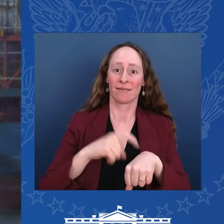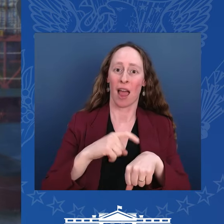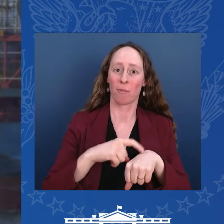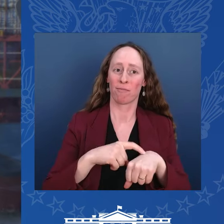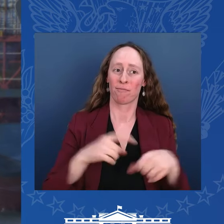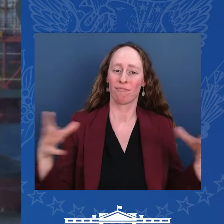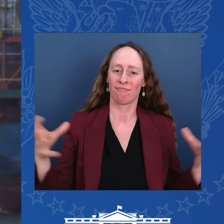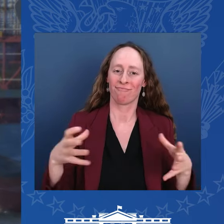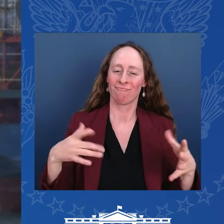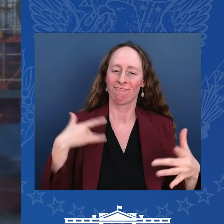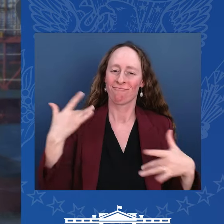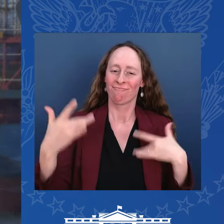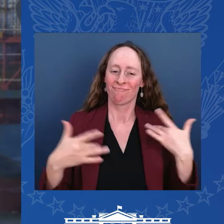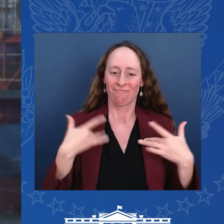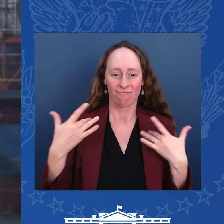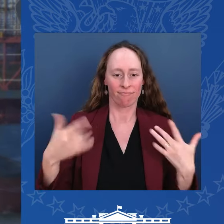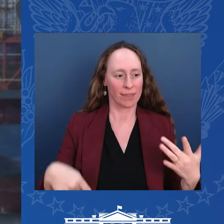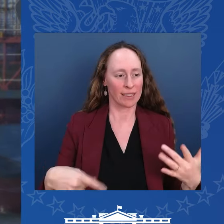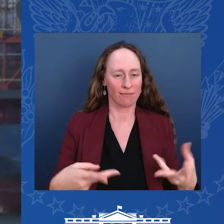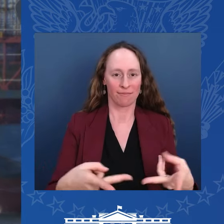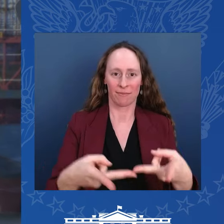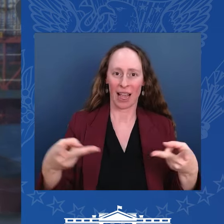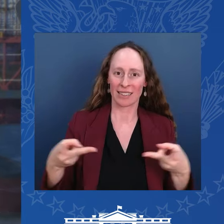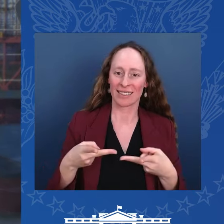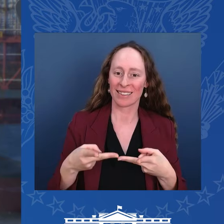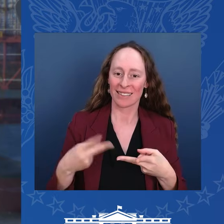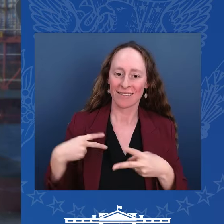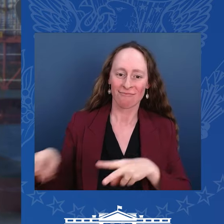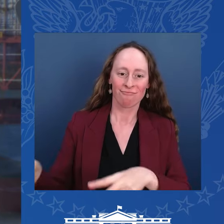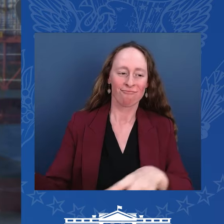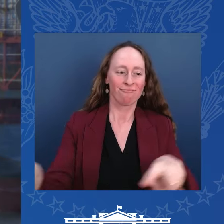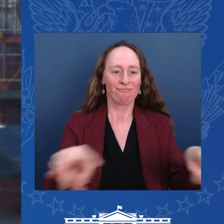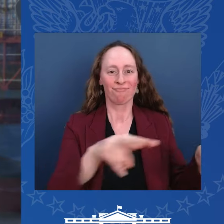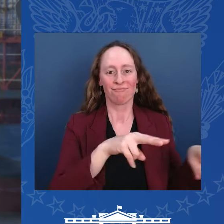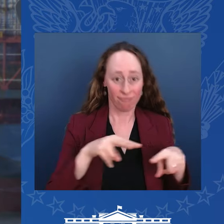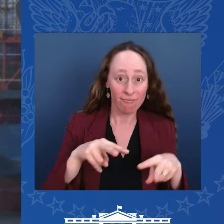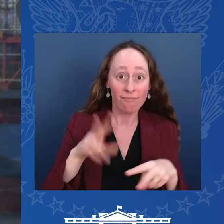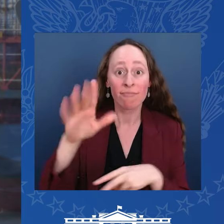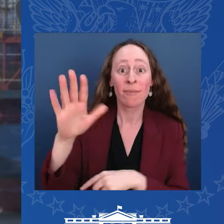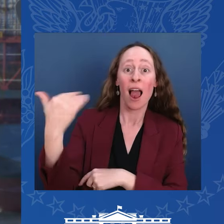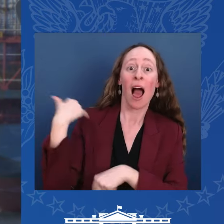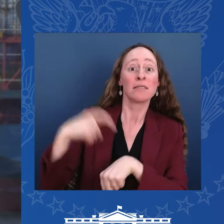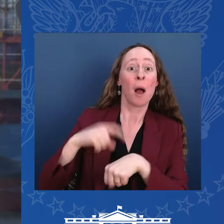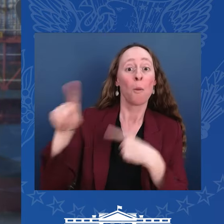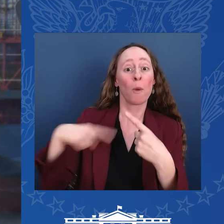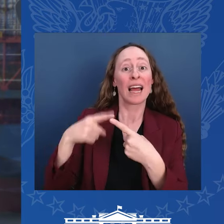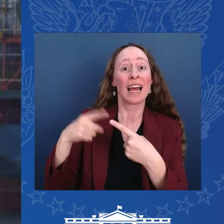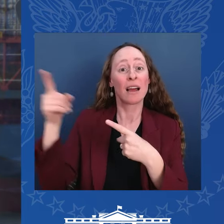because the last time that President Biden was here in Baltimore. He was here because of a tragedy.